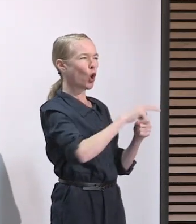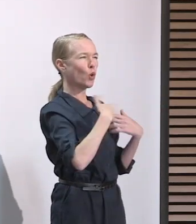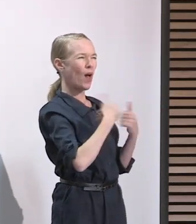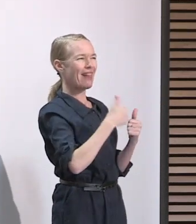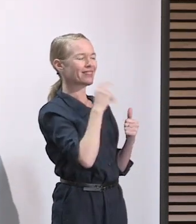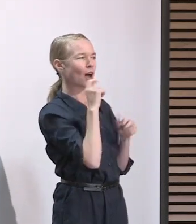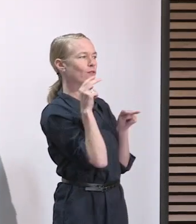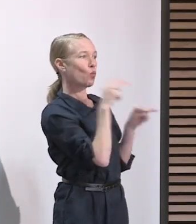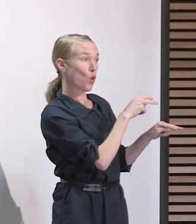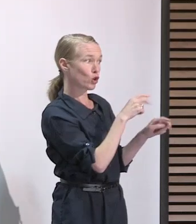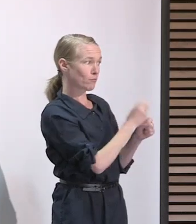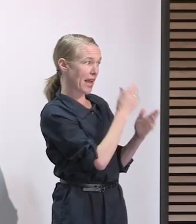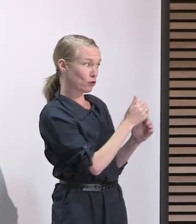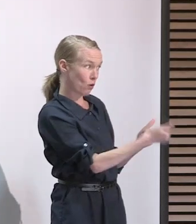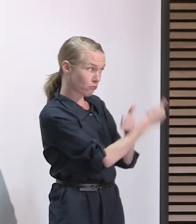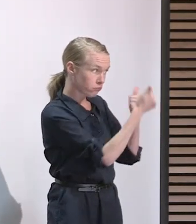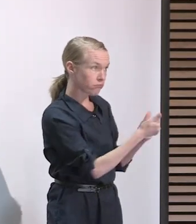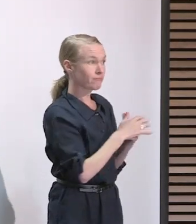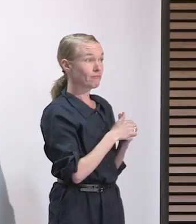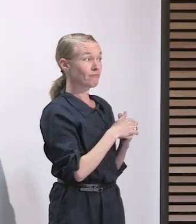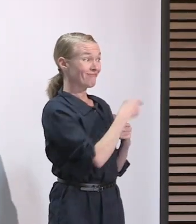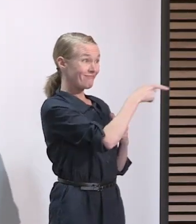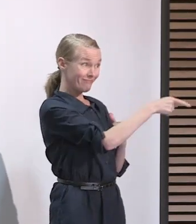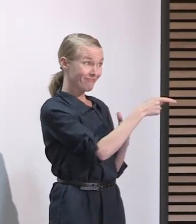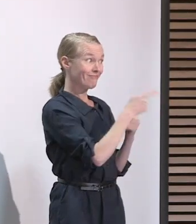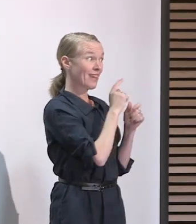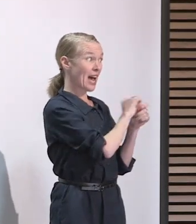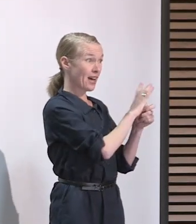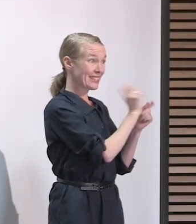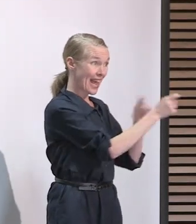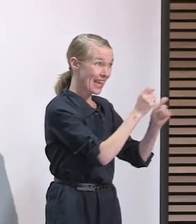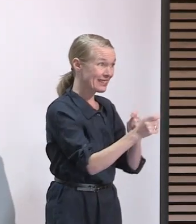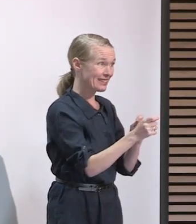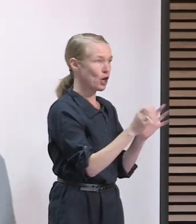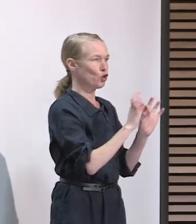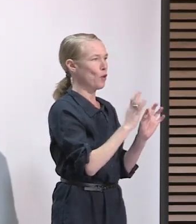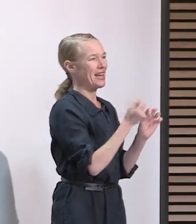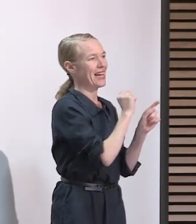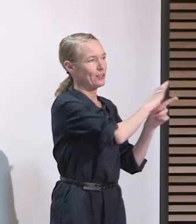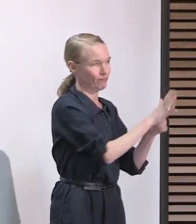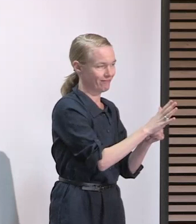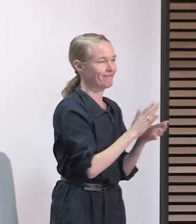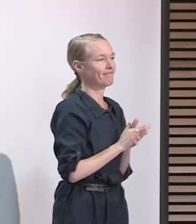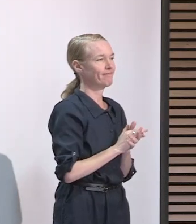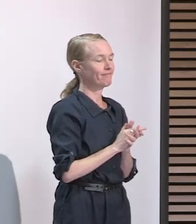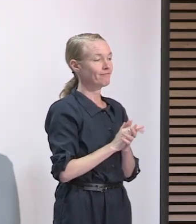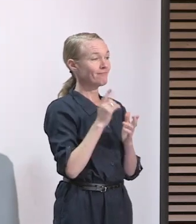oversupport and support from the local community and iwi. And of those close contacts